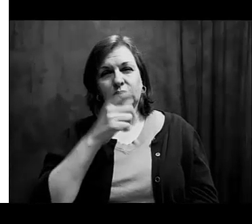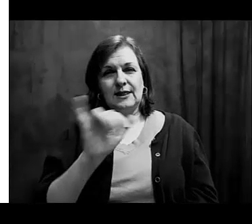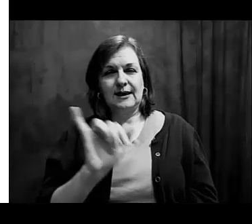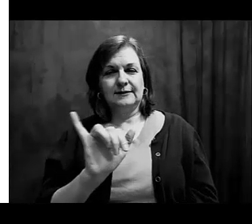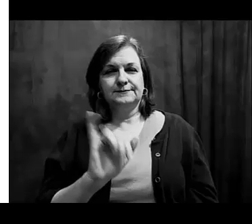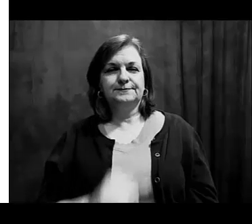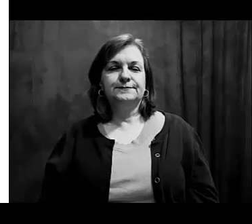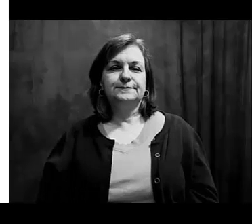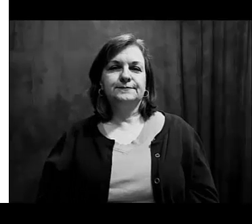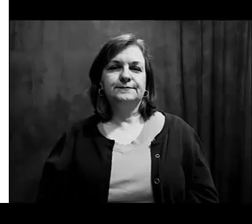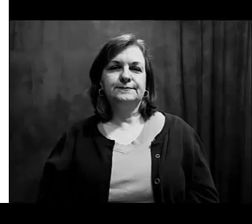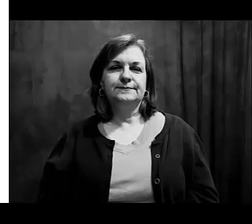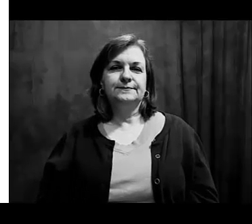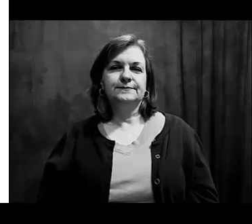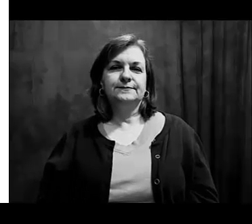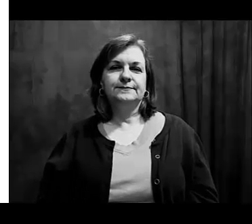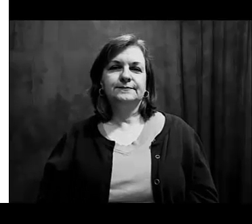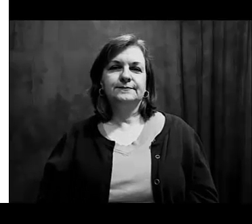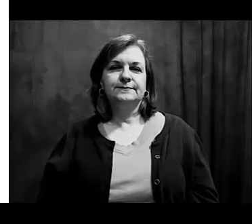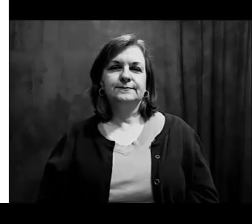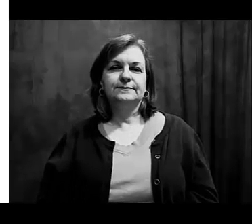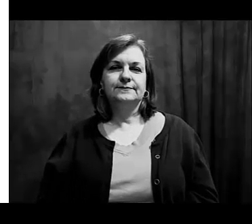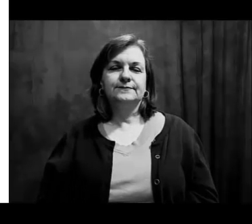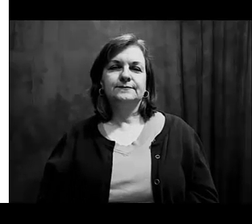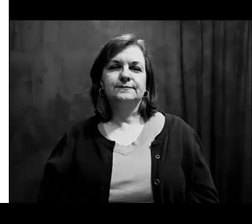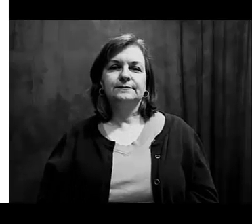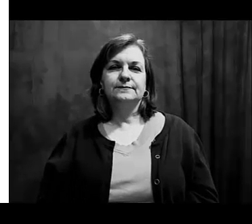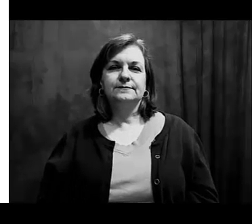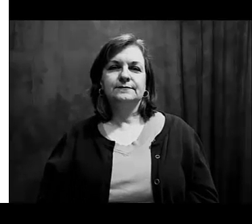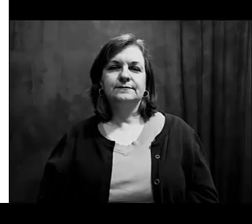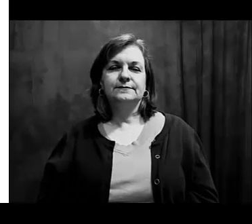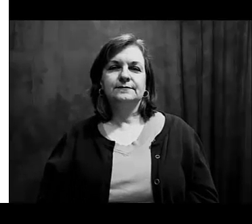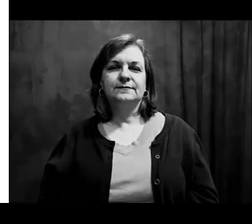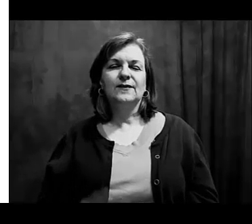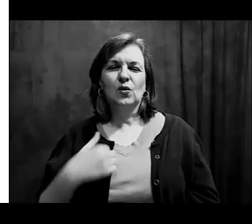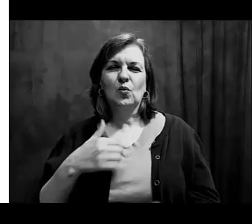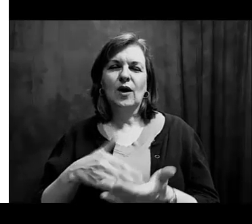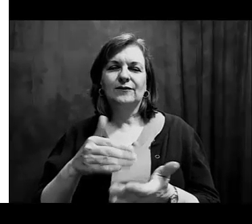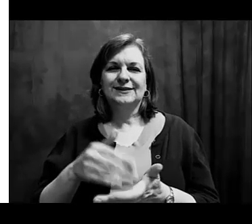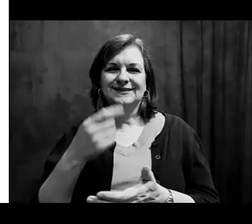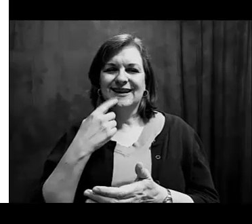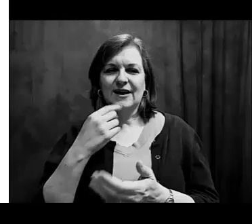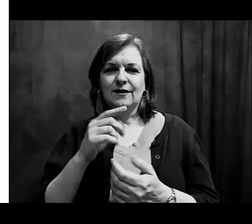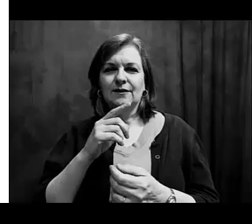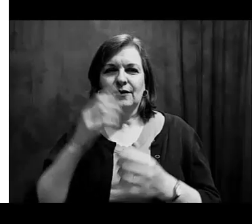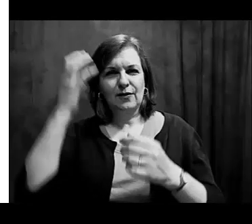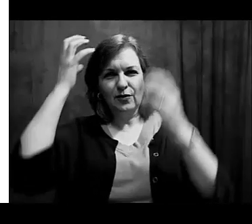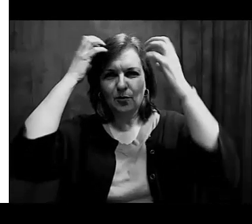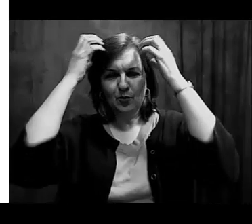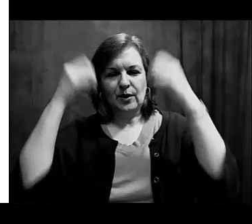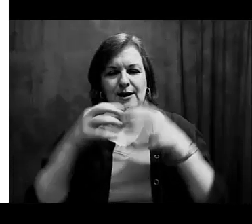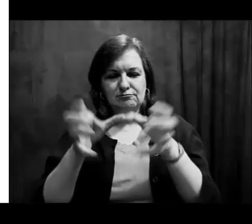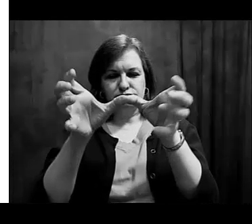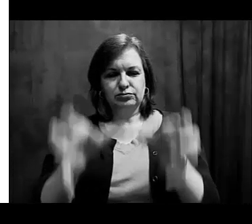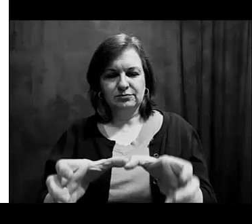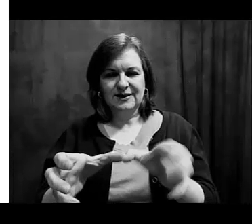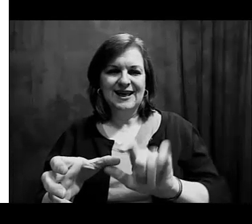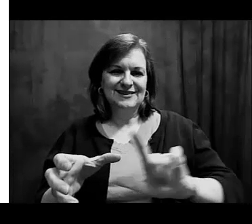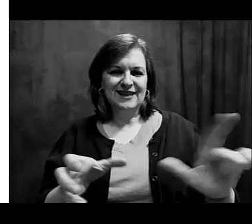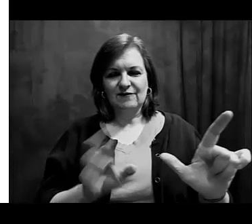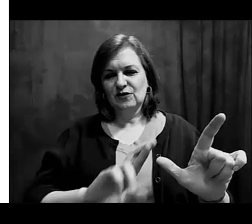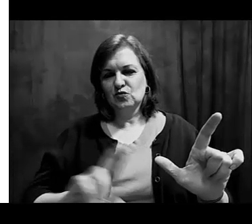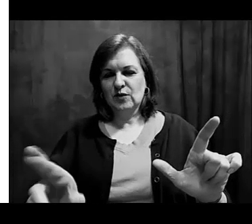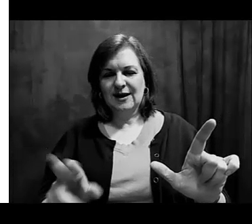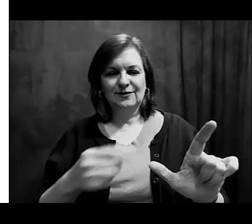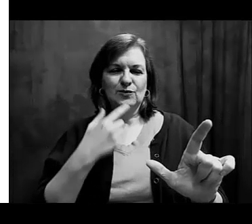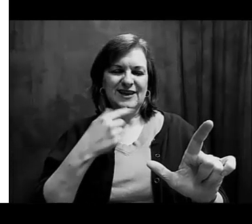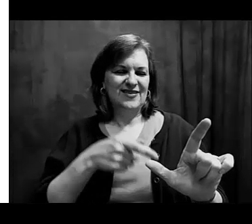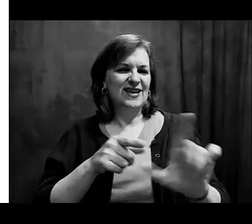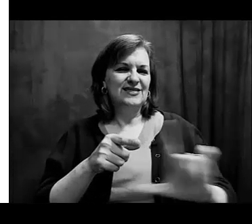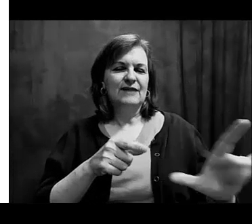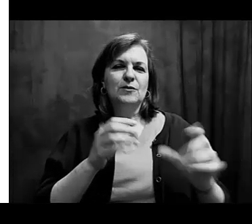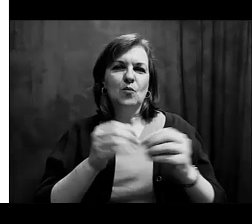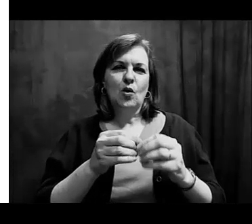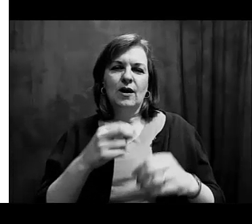we often have divided the left and the right side of your brain by left being kind of verbal and logical right being more nonverbal and